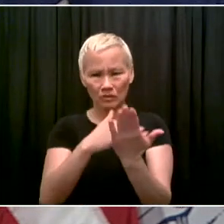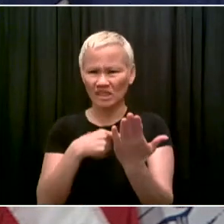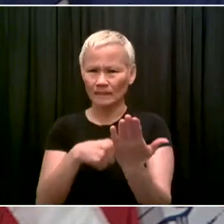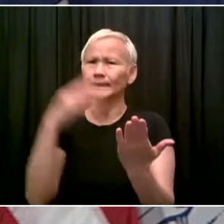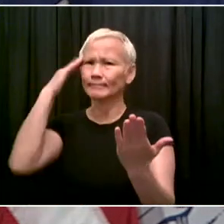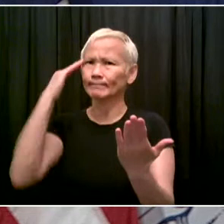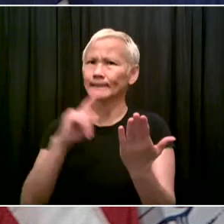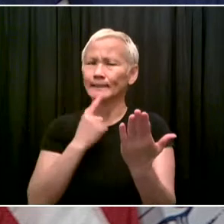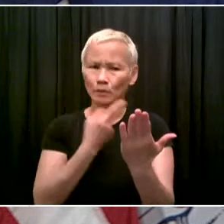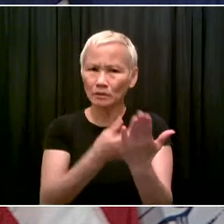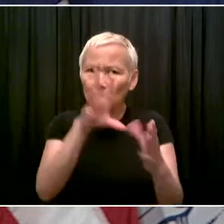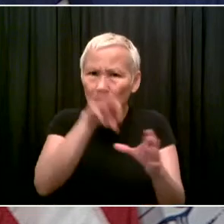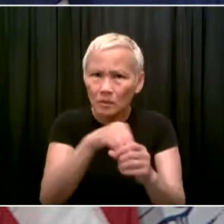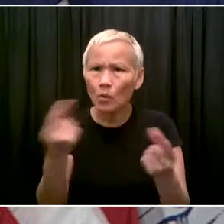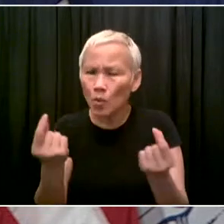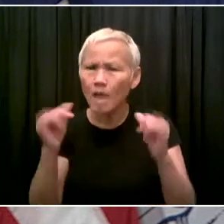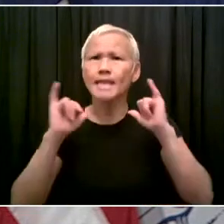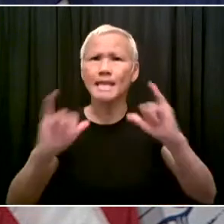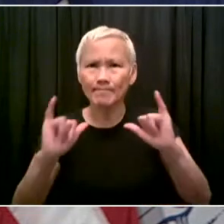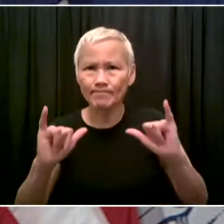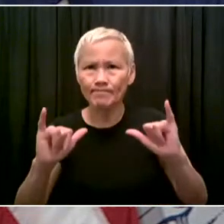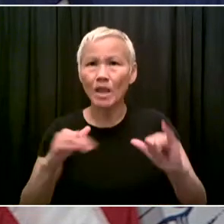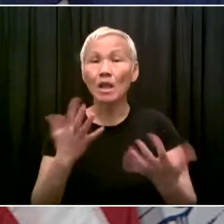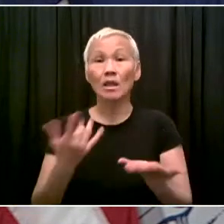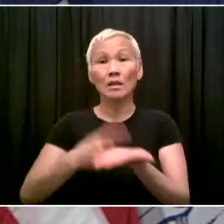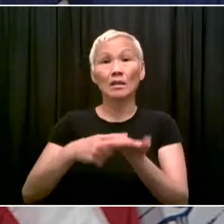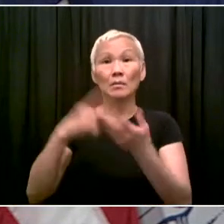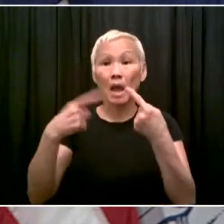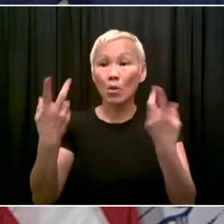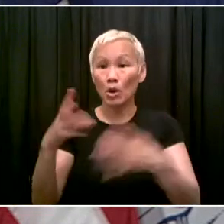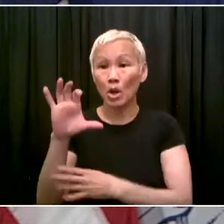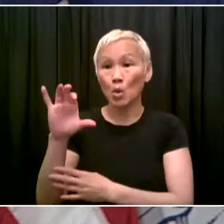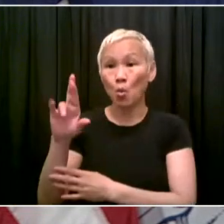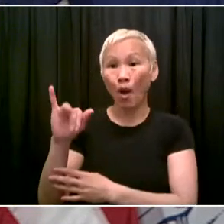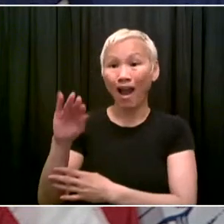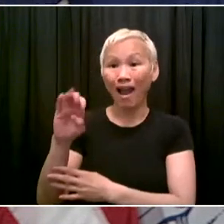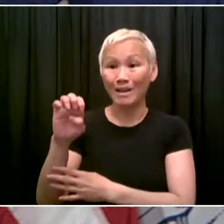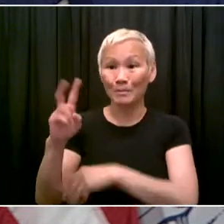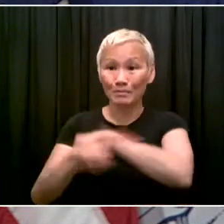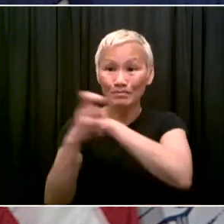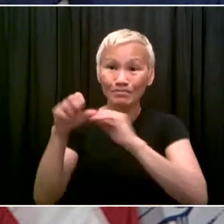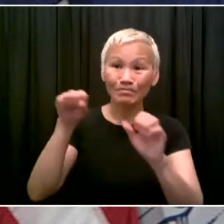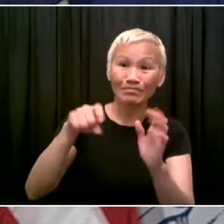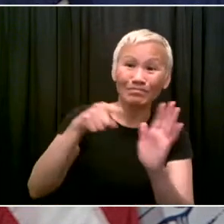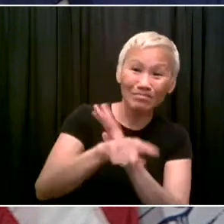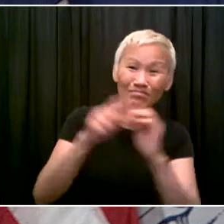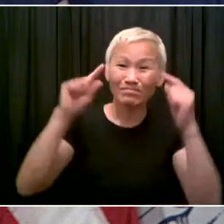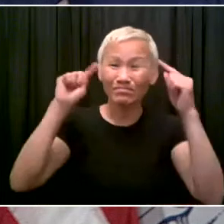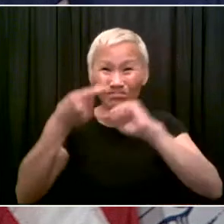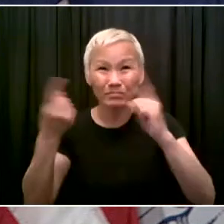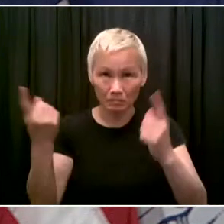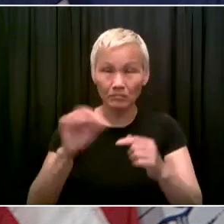COMPLAIN AND SEND ME THOSE LETTERS AND EMAILS I READ THEM DIRECTLY SO I KN OWWE HAVE STILL ORME TO DO ON A FEW FRONTS. BUT WE HAVE MADE SOME CROP